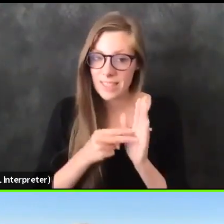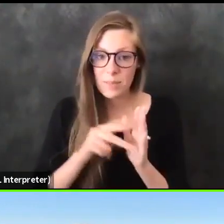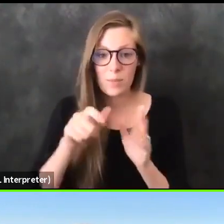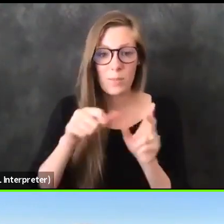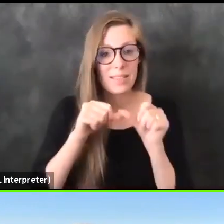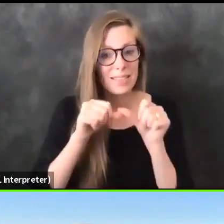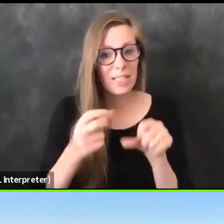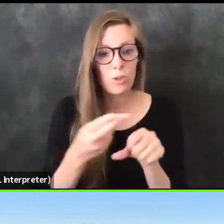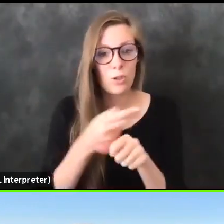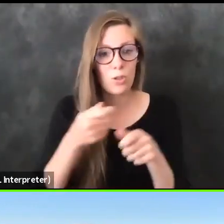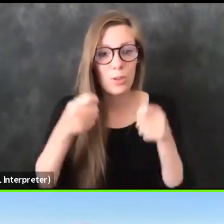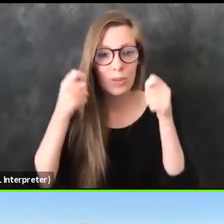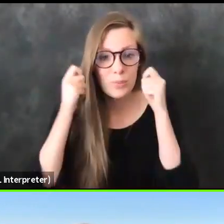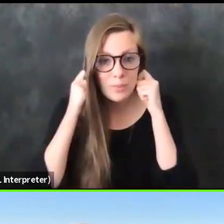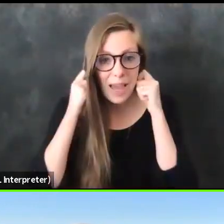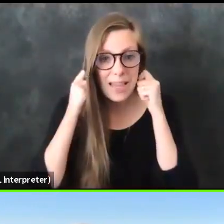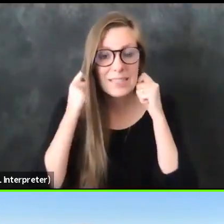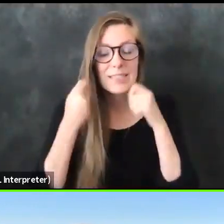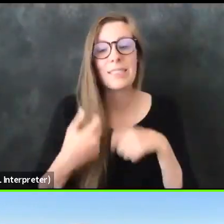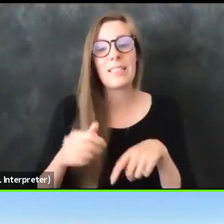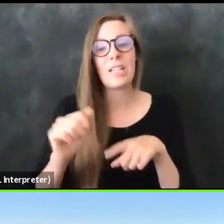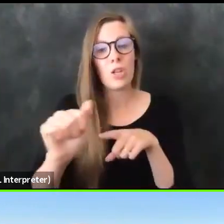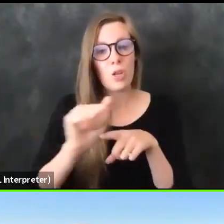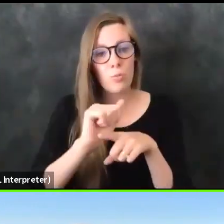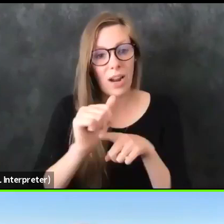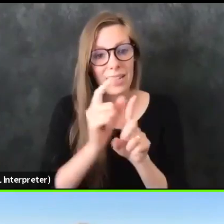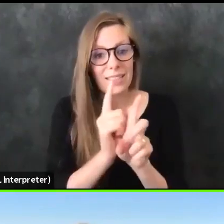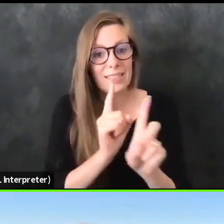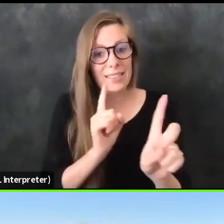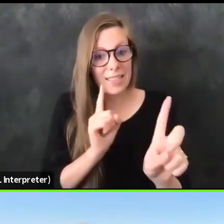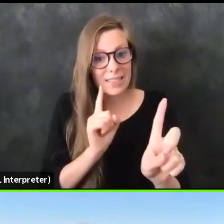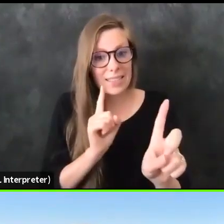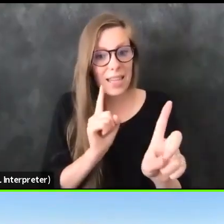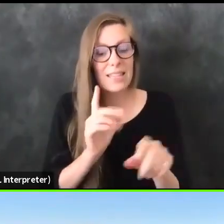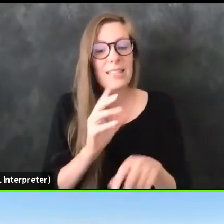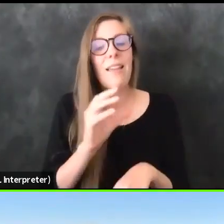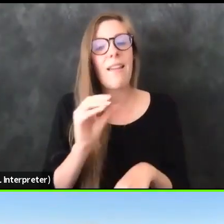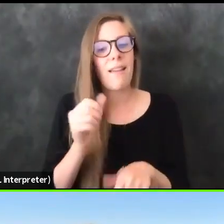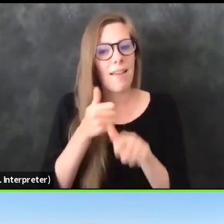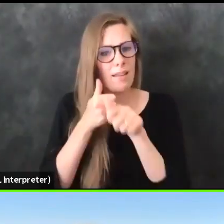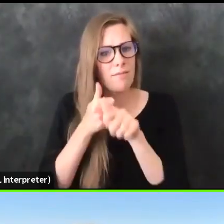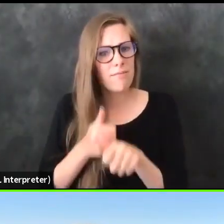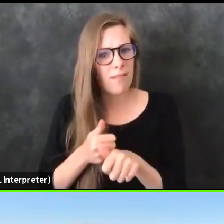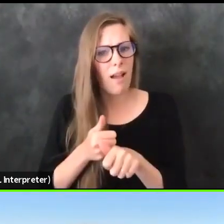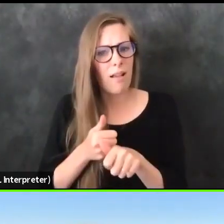face coverings, practice social distancing and adhere to the capacity limits for